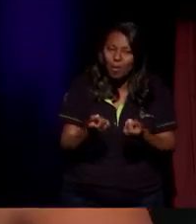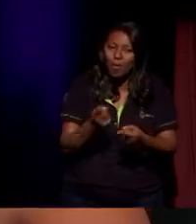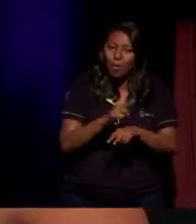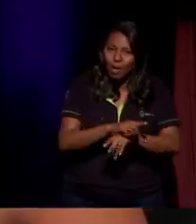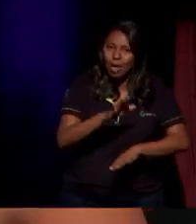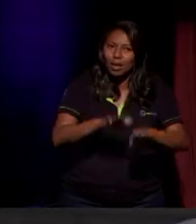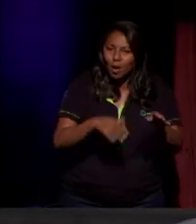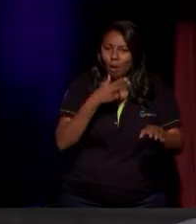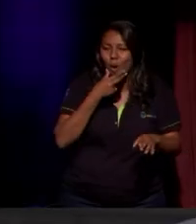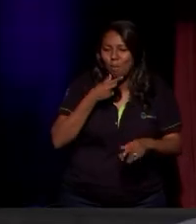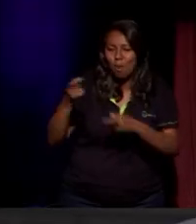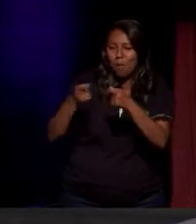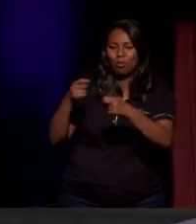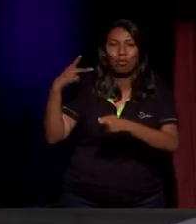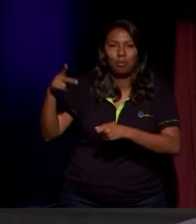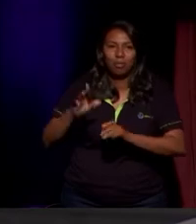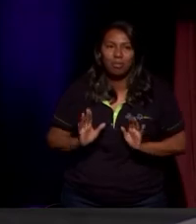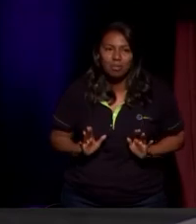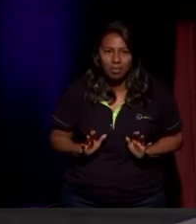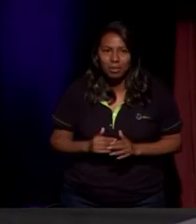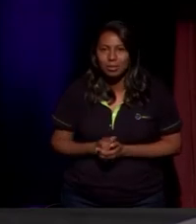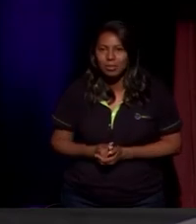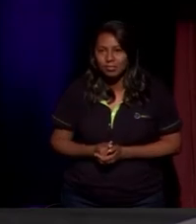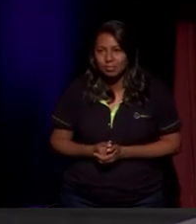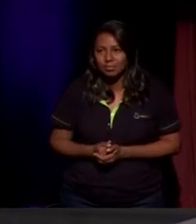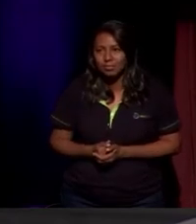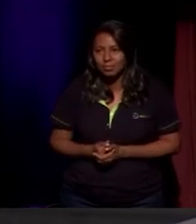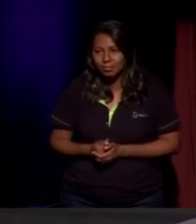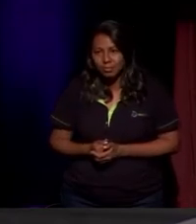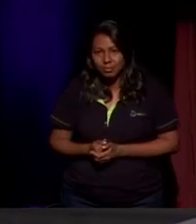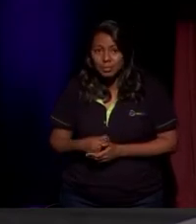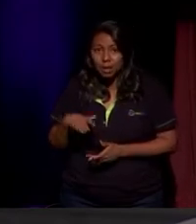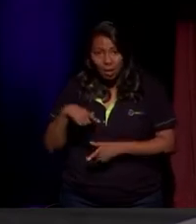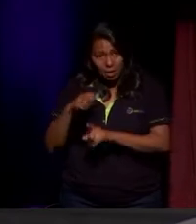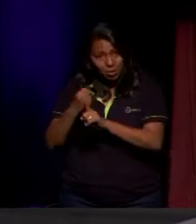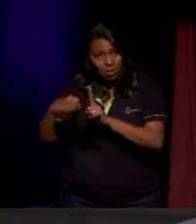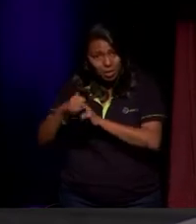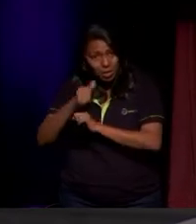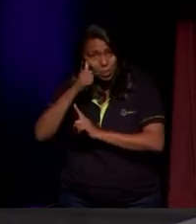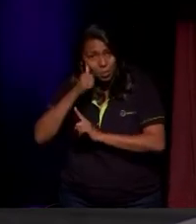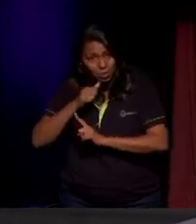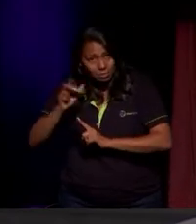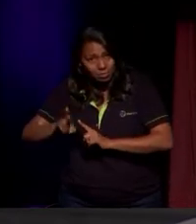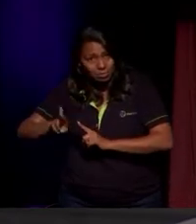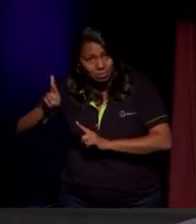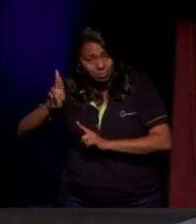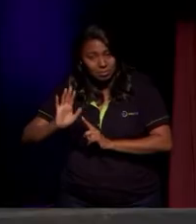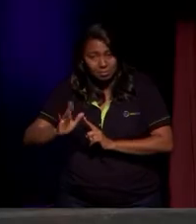therefore, there, in these matrilineal societies, because they are being attacked everywhere,